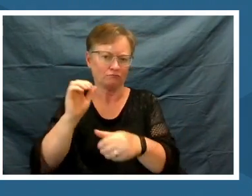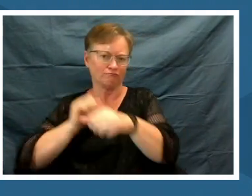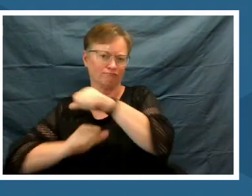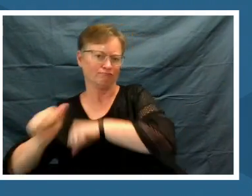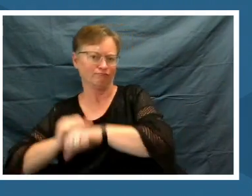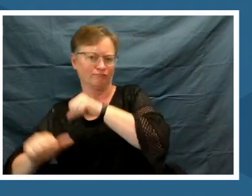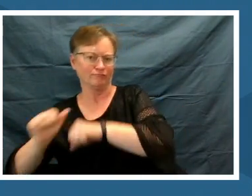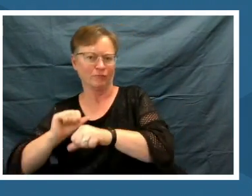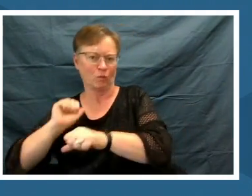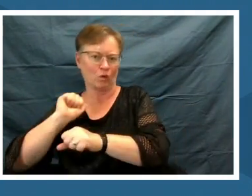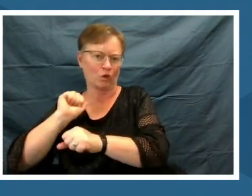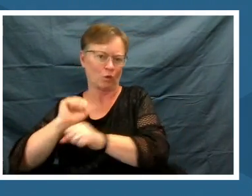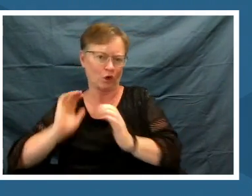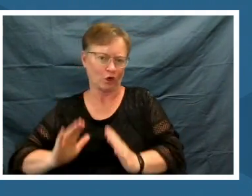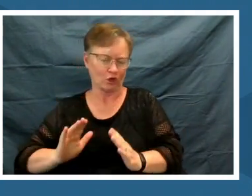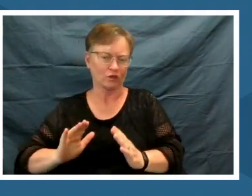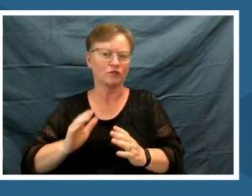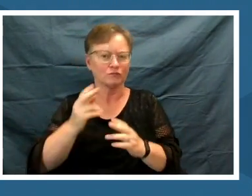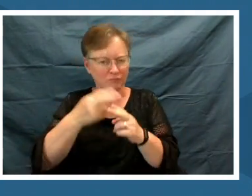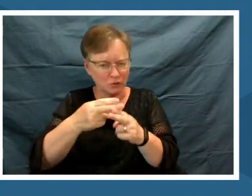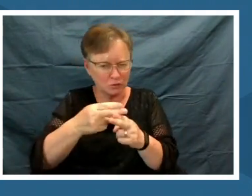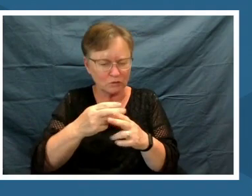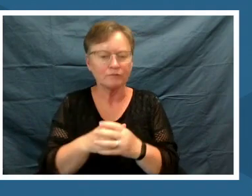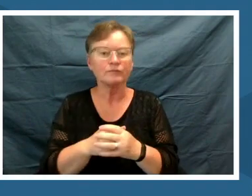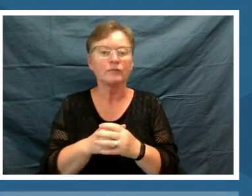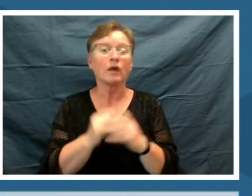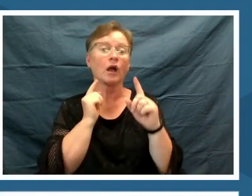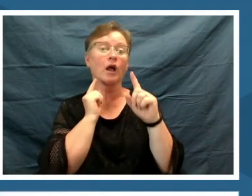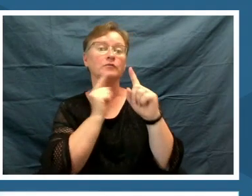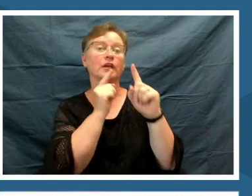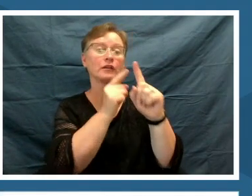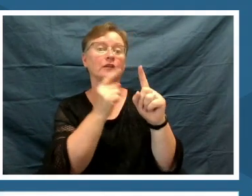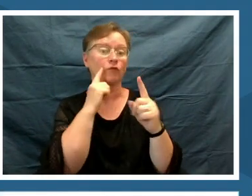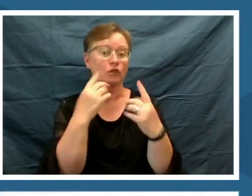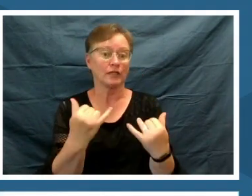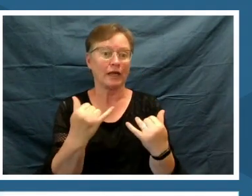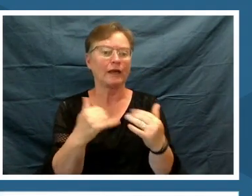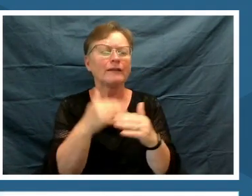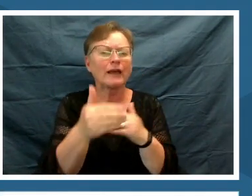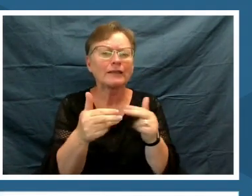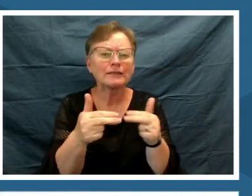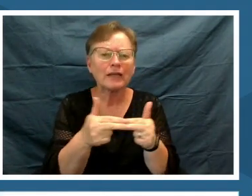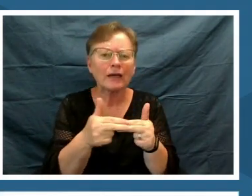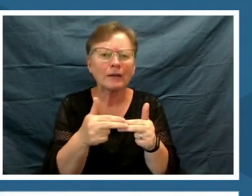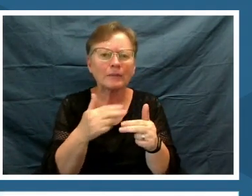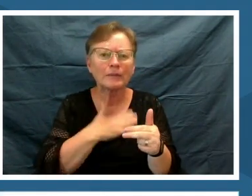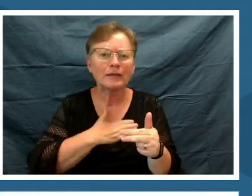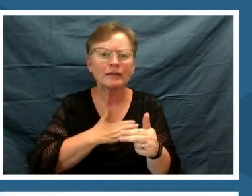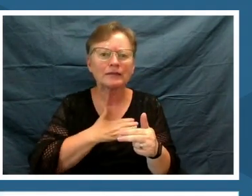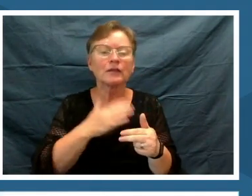the objectives for today on the next slide